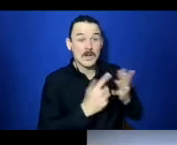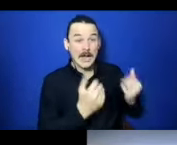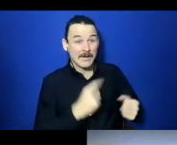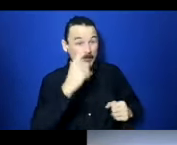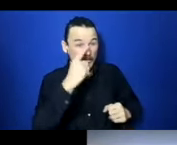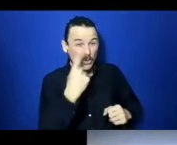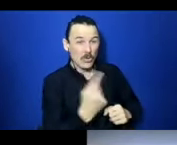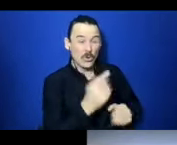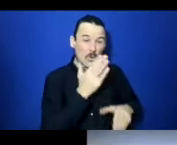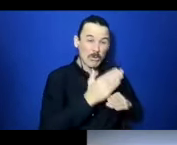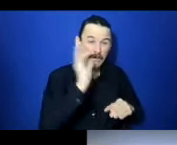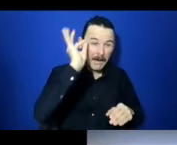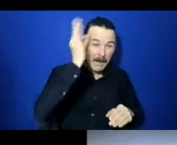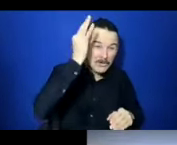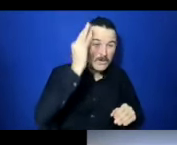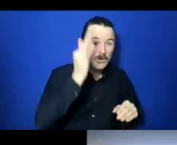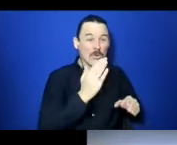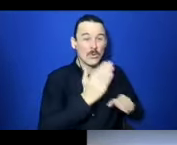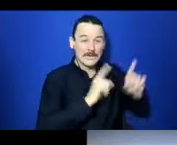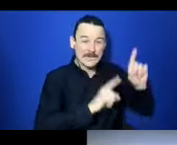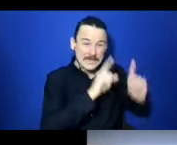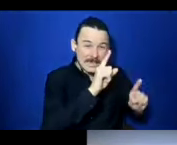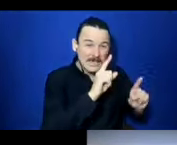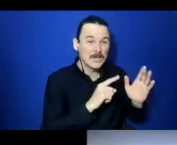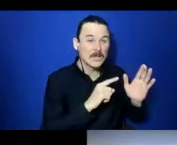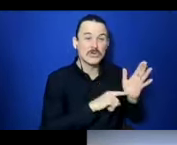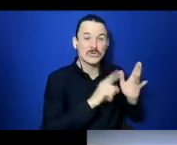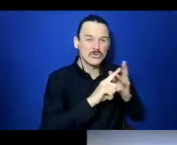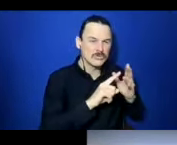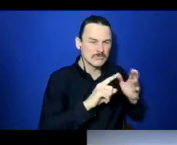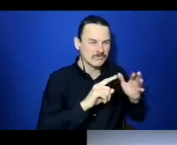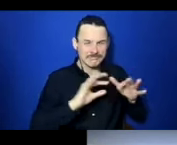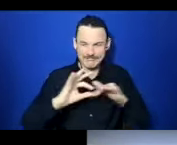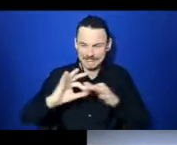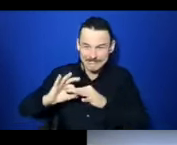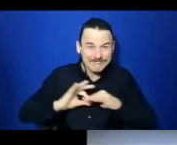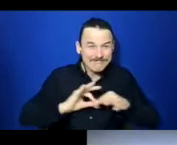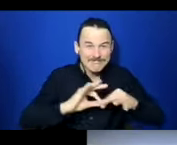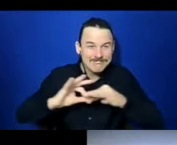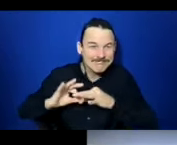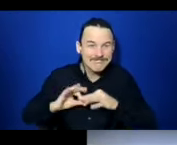be able to coordinate that work across agencies, so if you're going to deploy a beacon technology,